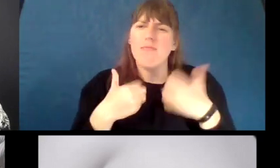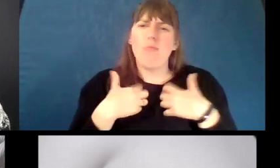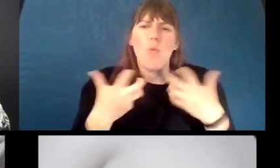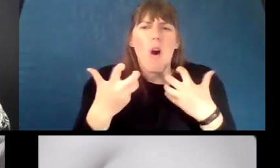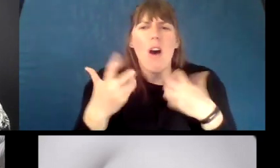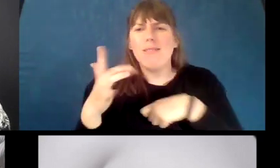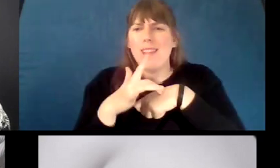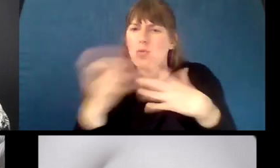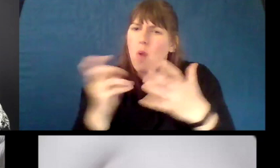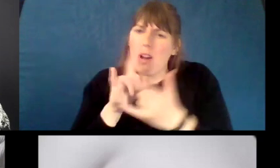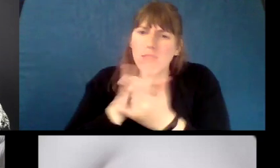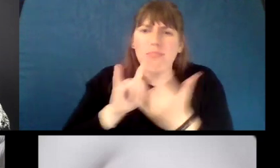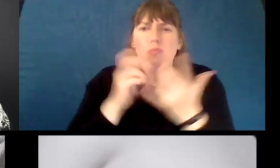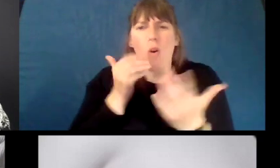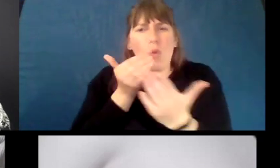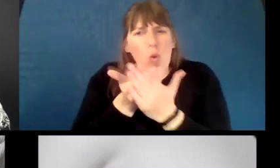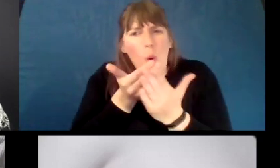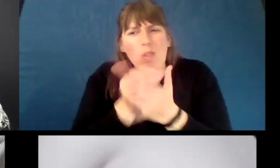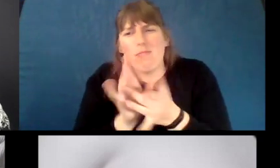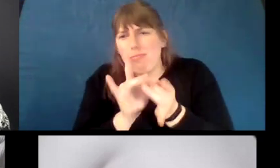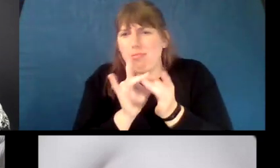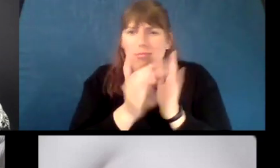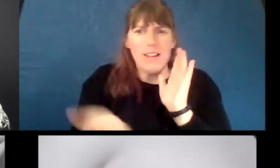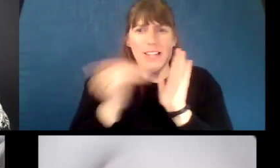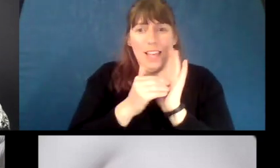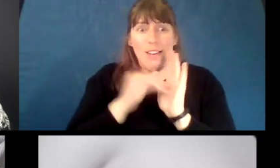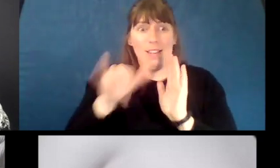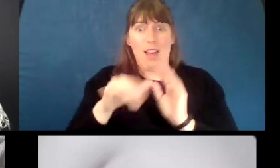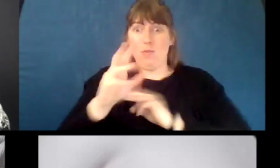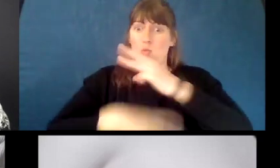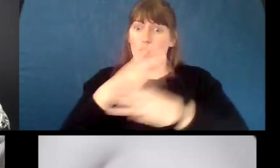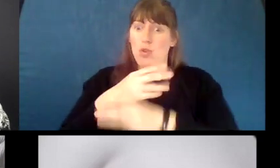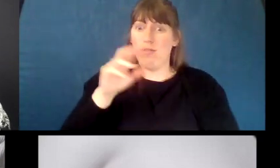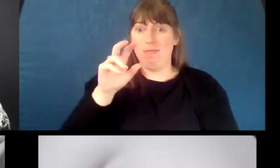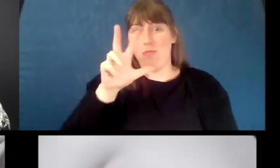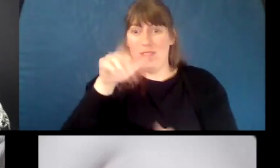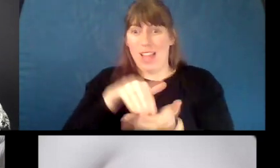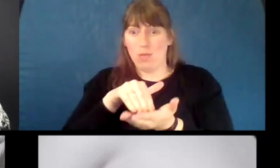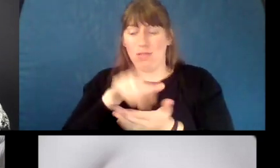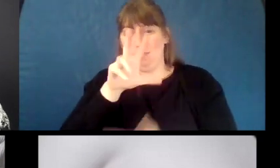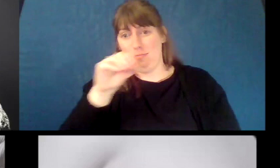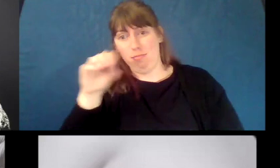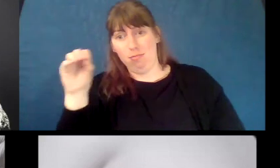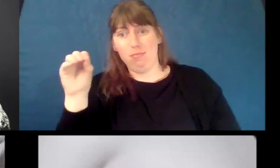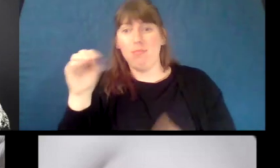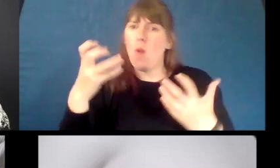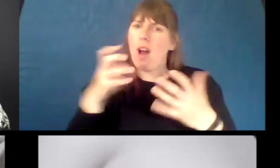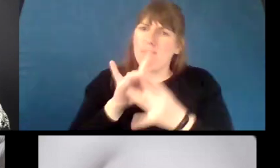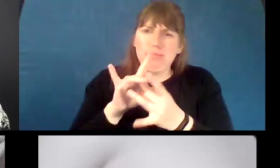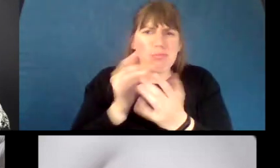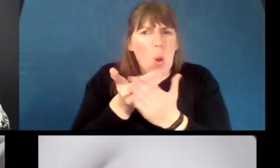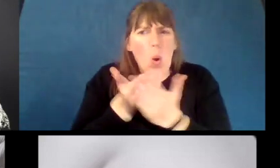intimacy that one experiences in this year 3000. And it also symbolizes the resistance